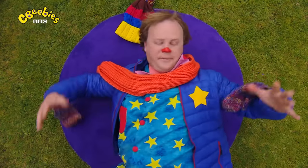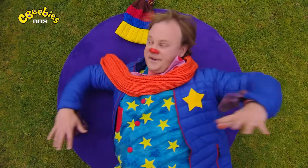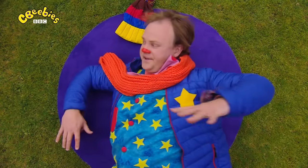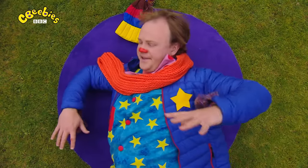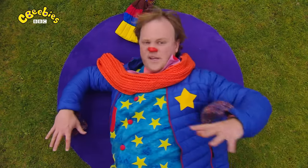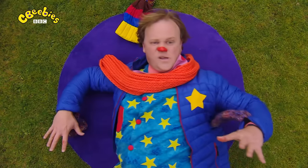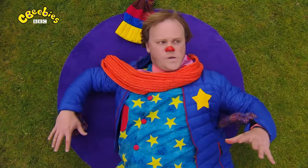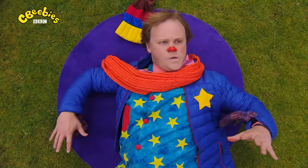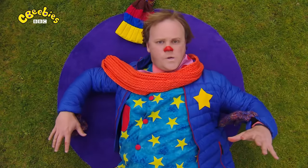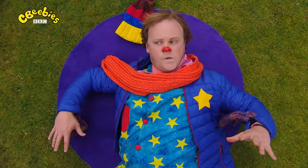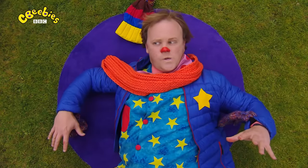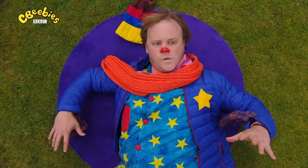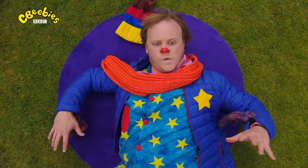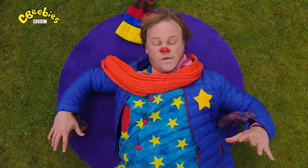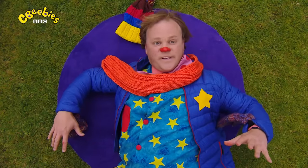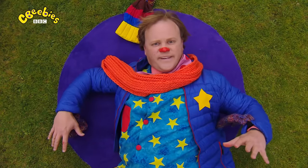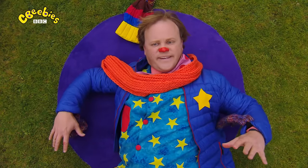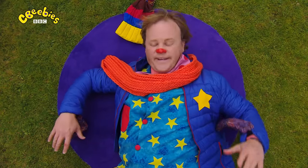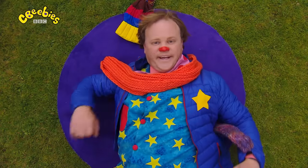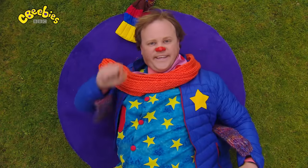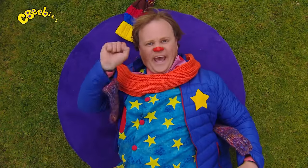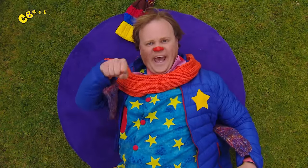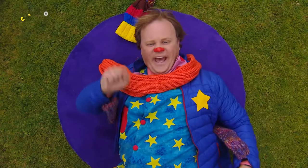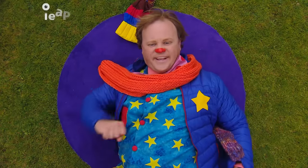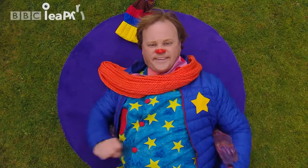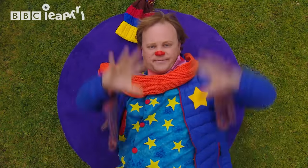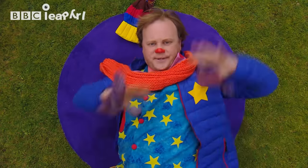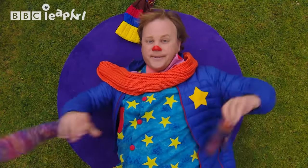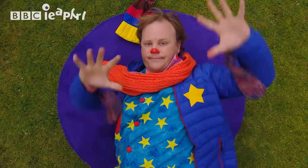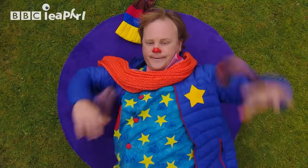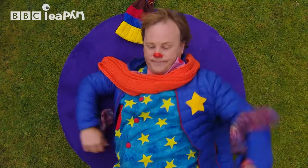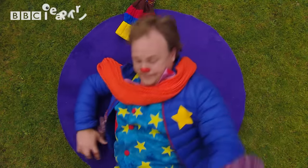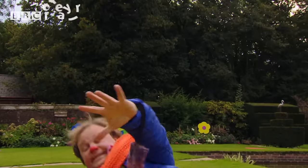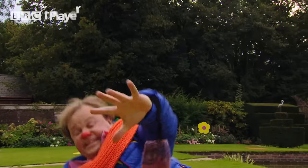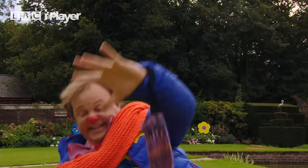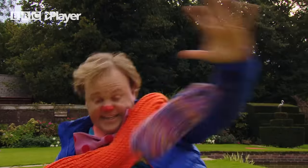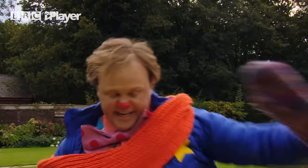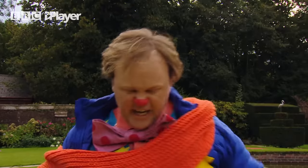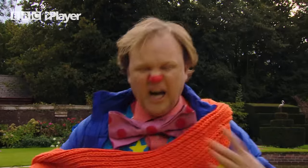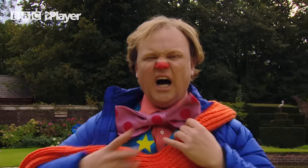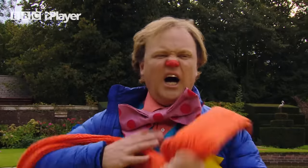i think you stretched a bit too far mr tumble yes wow